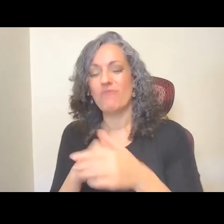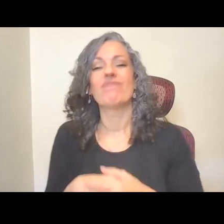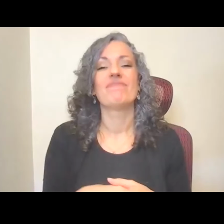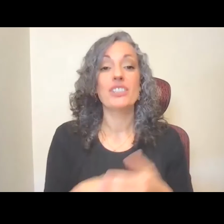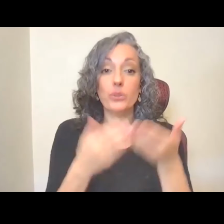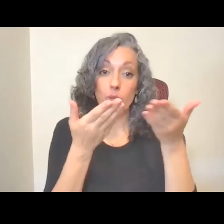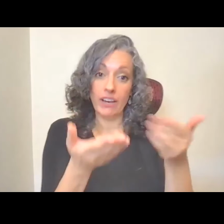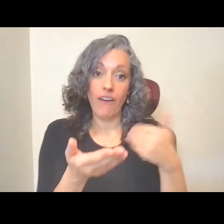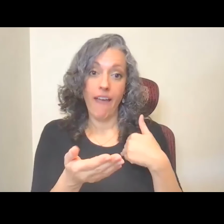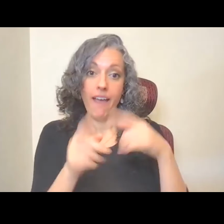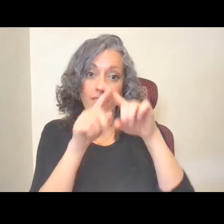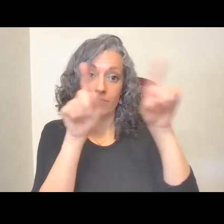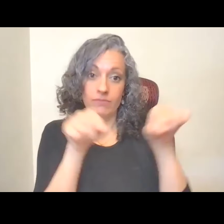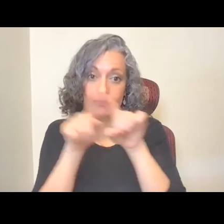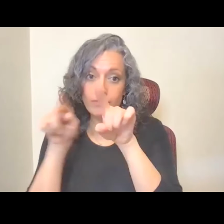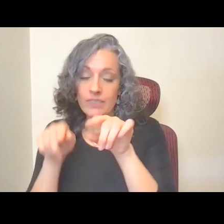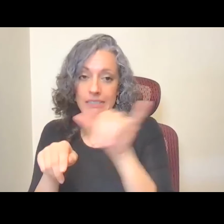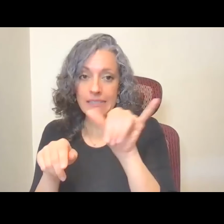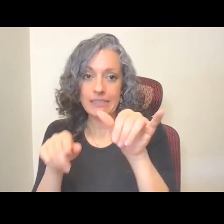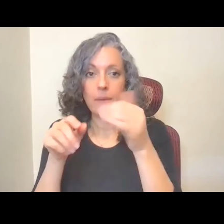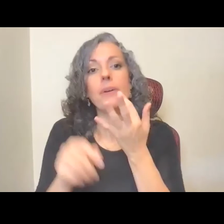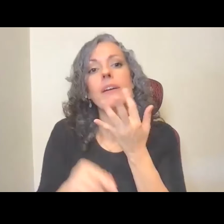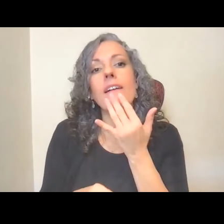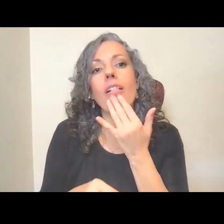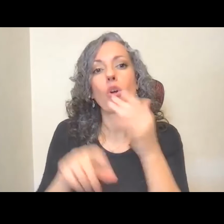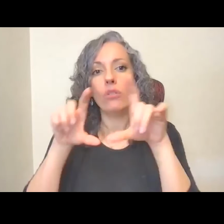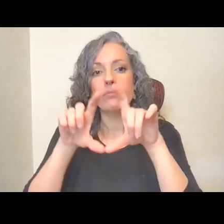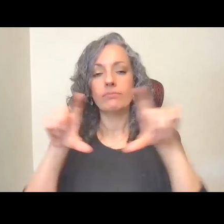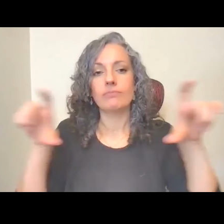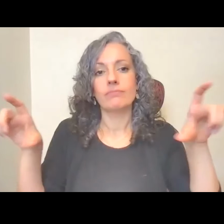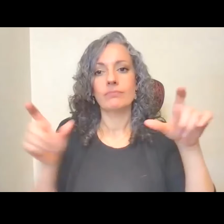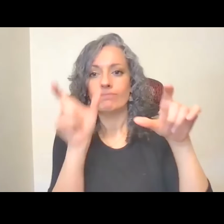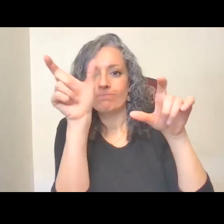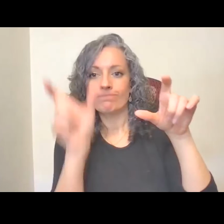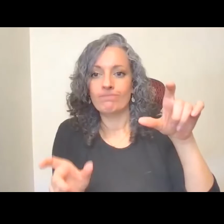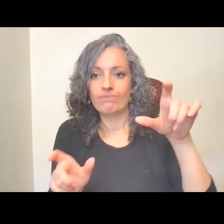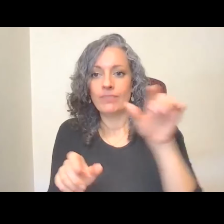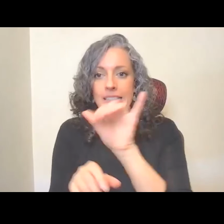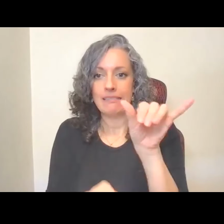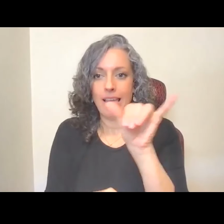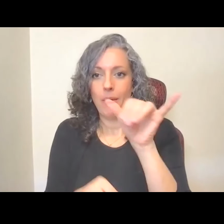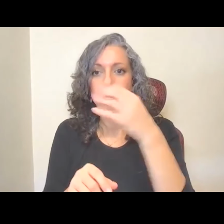same colors on the horizontal axis and the vertical axis. And at the intersection of